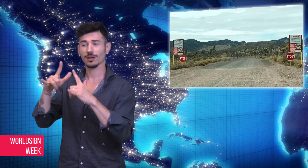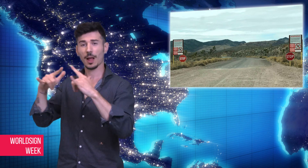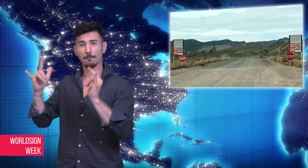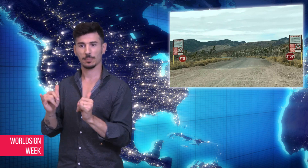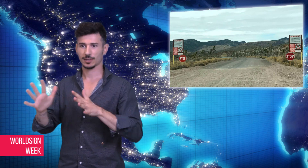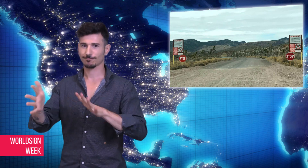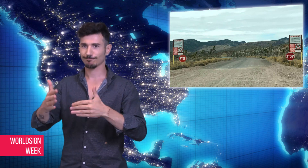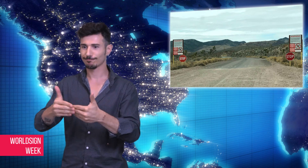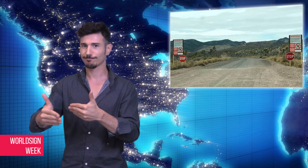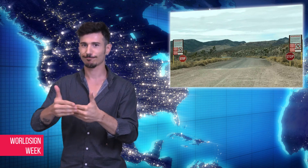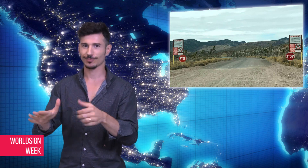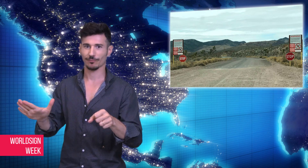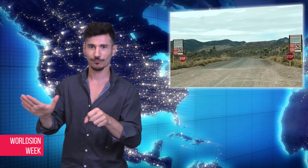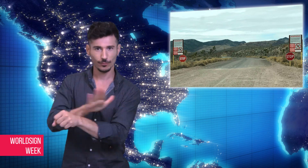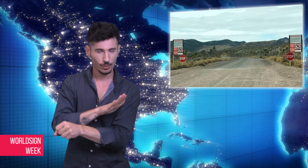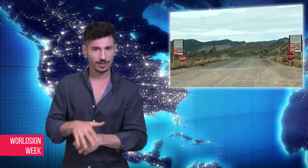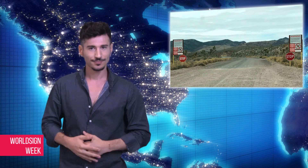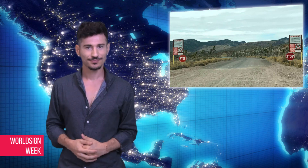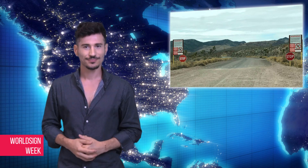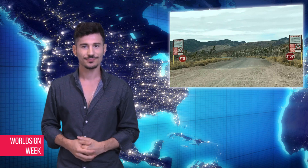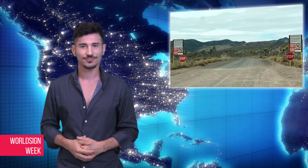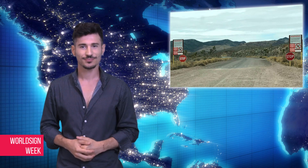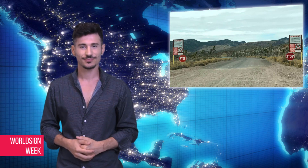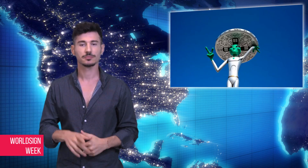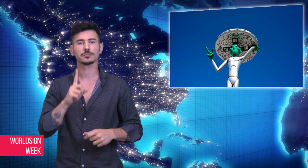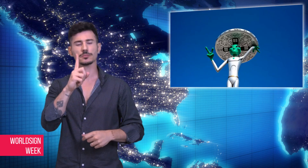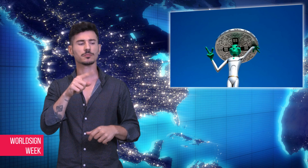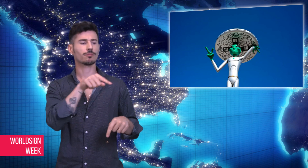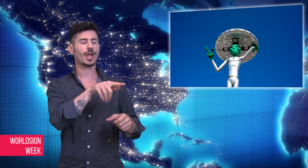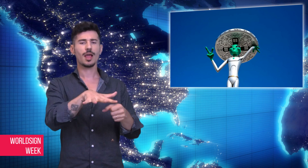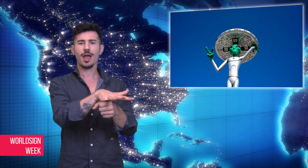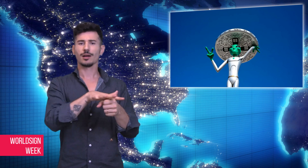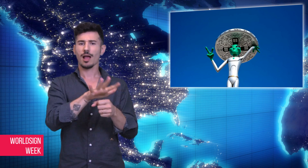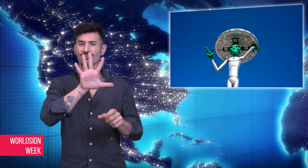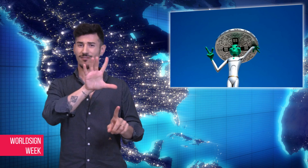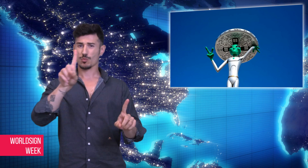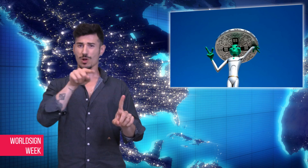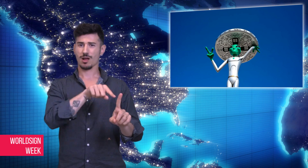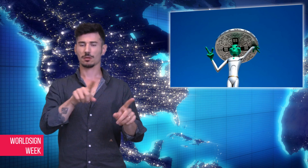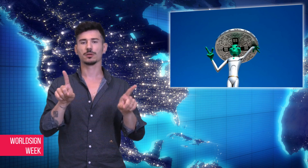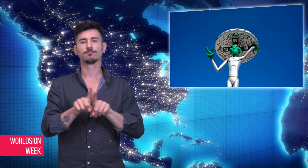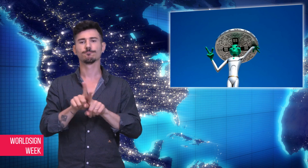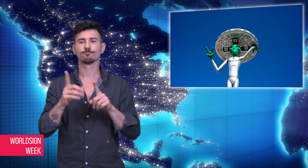are fully booked and camping spaces are running out.